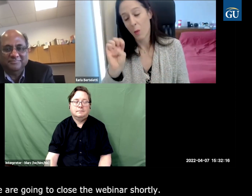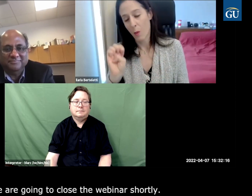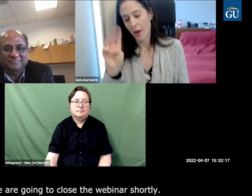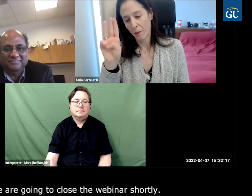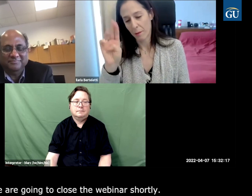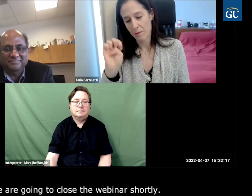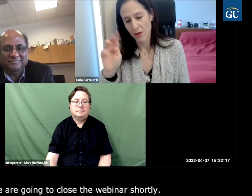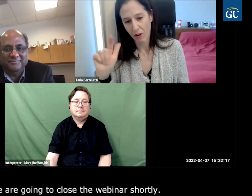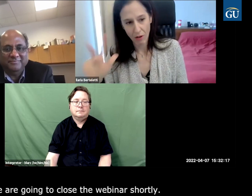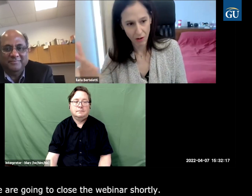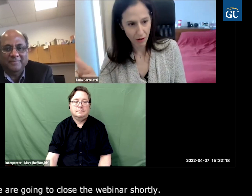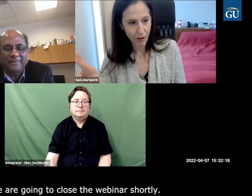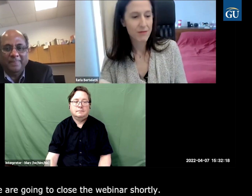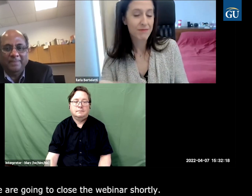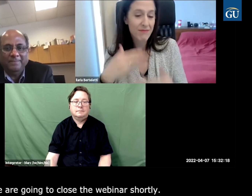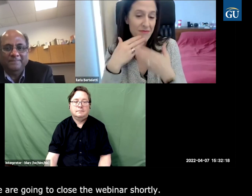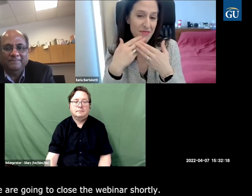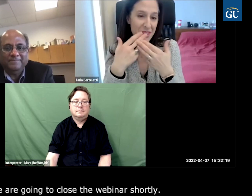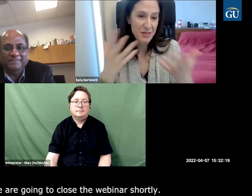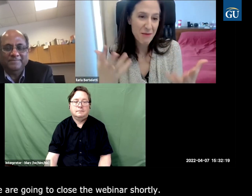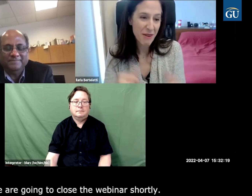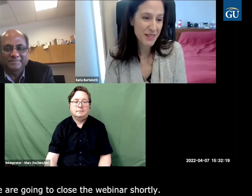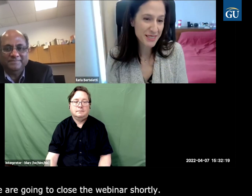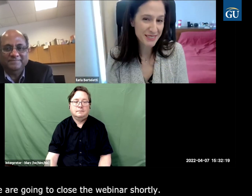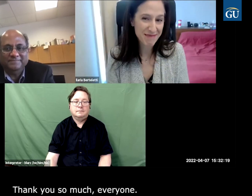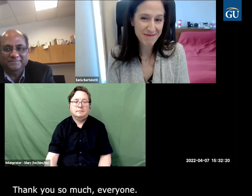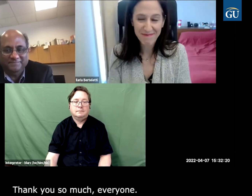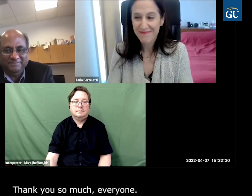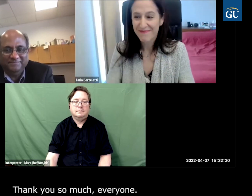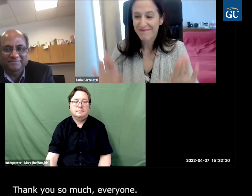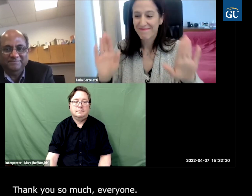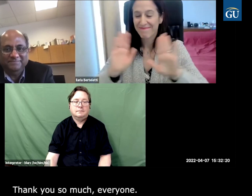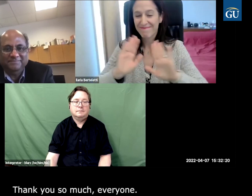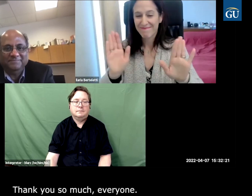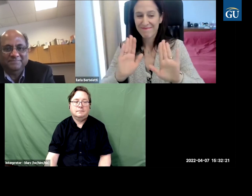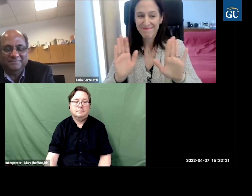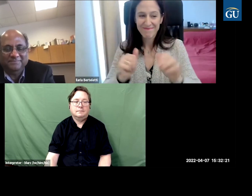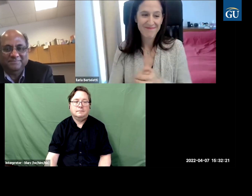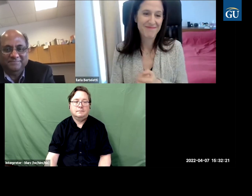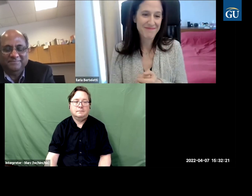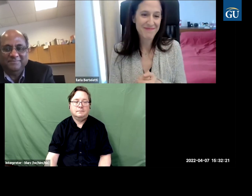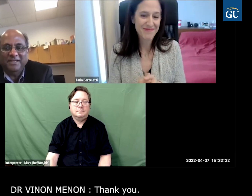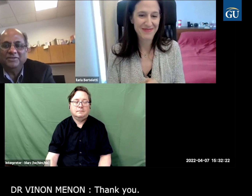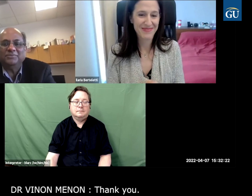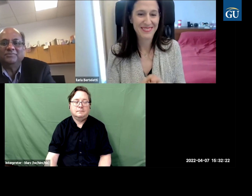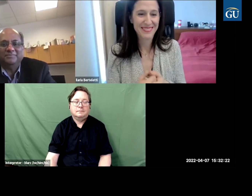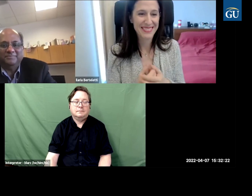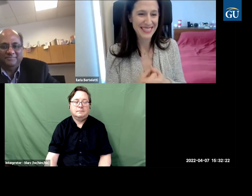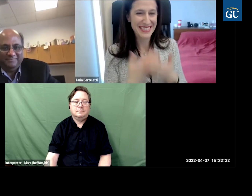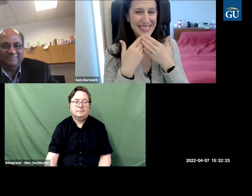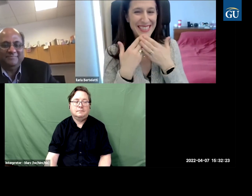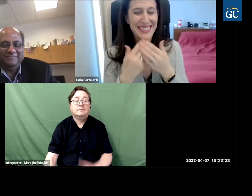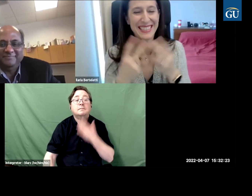we are going to close the webinar shortly thank you so much everyone